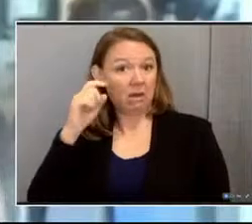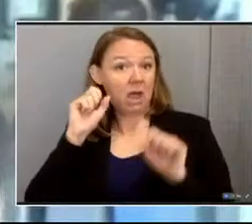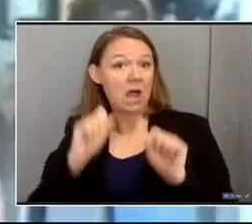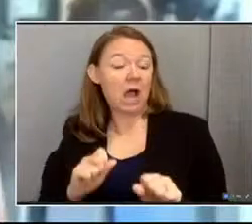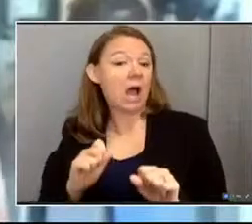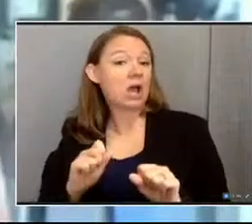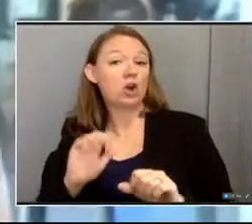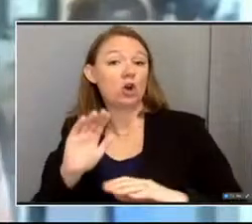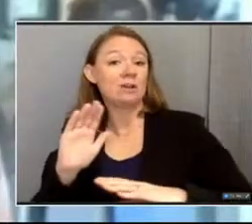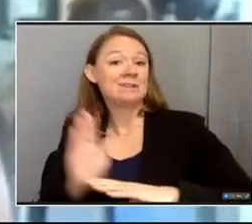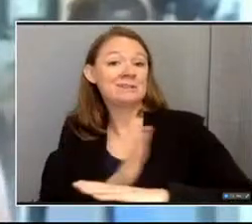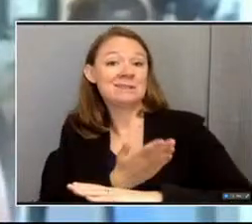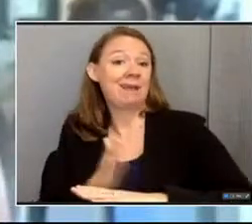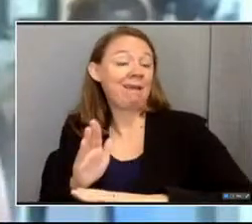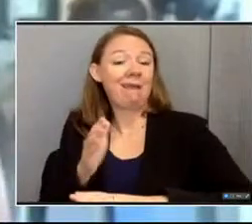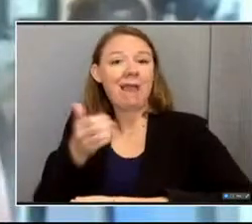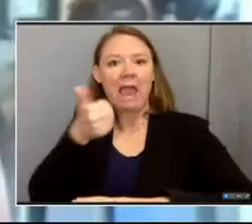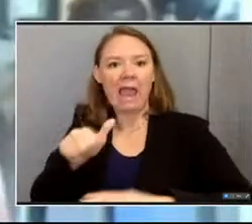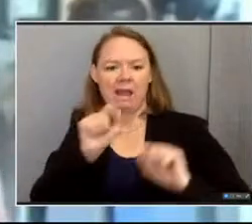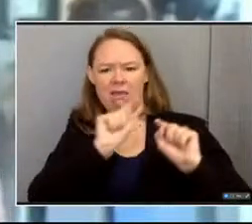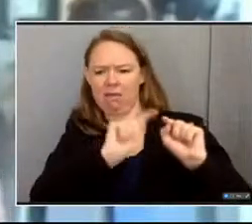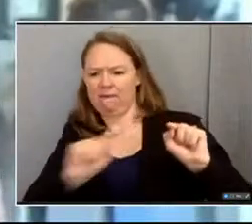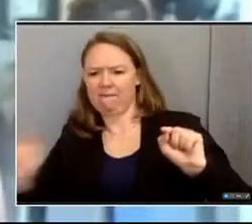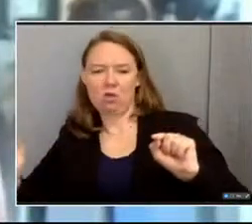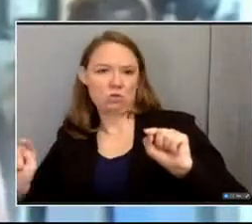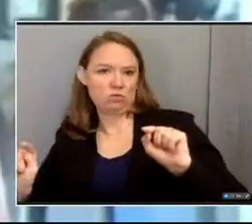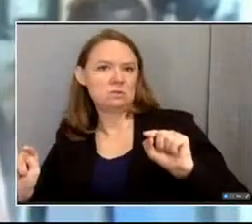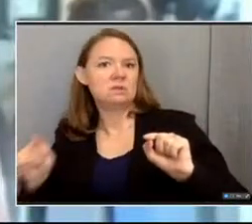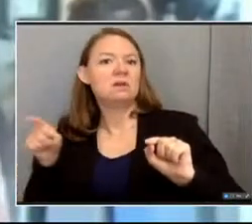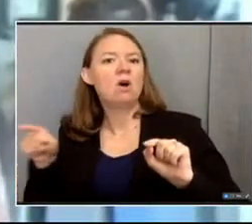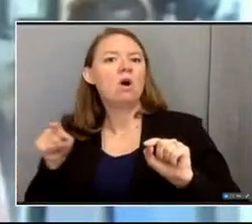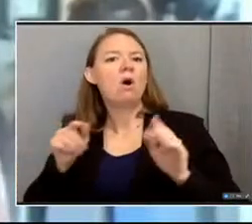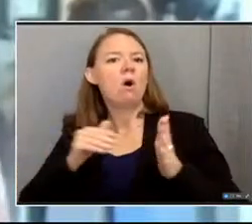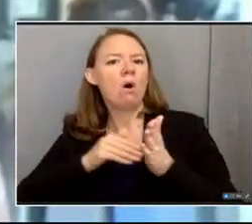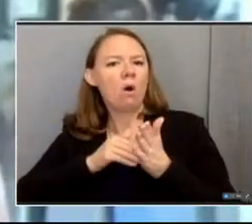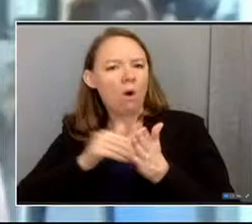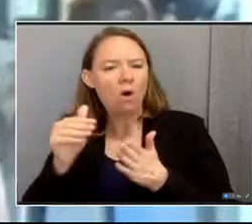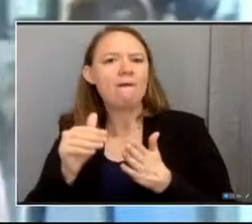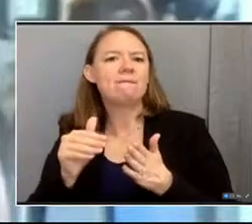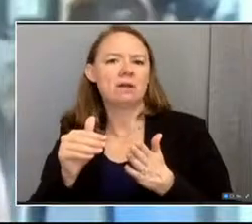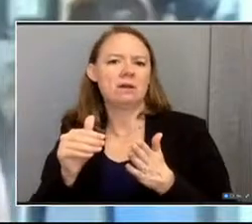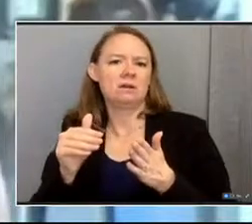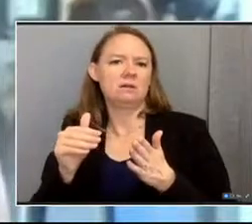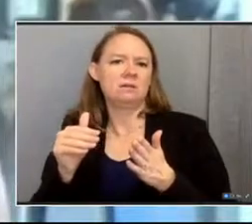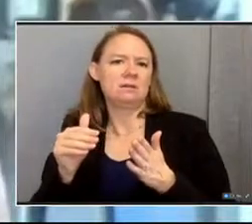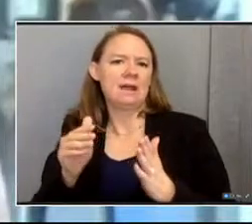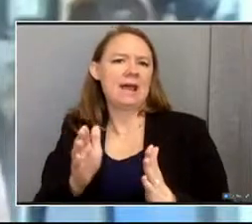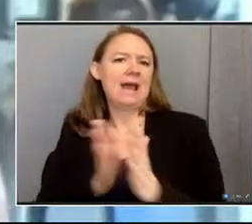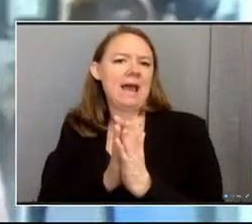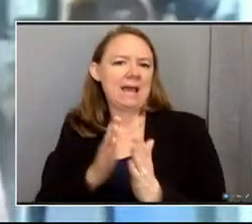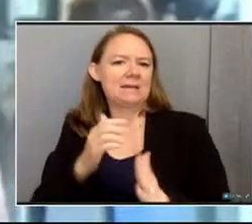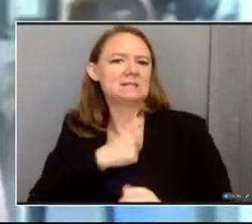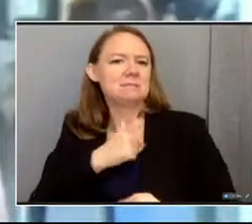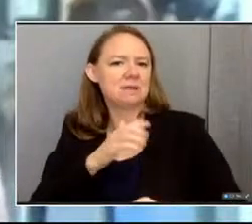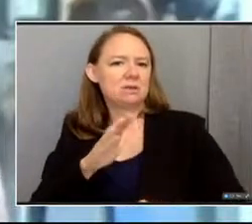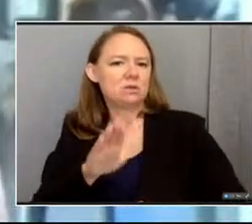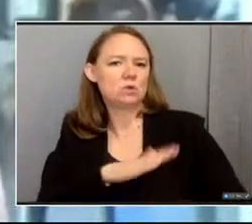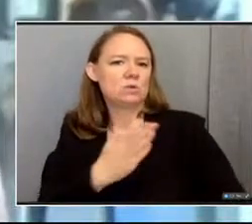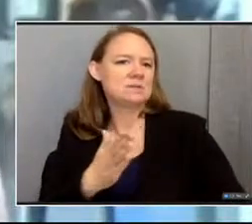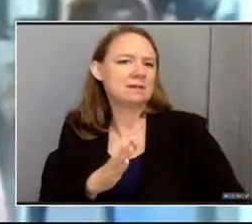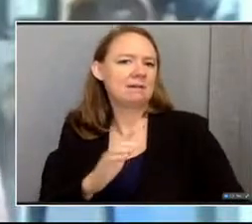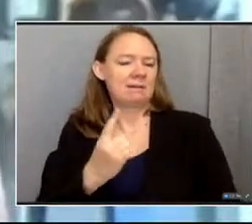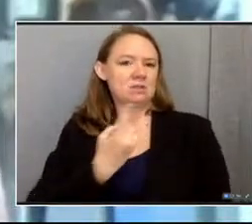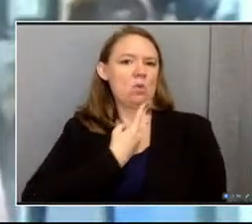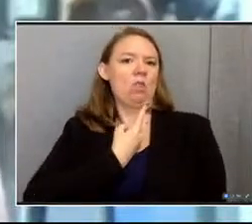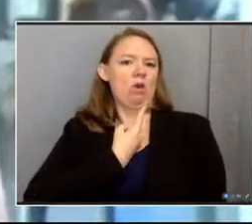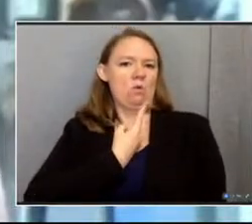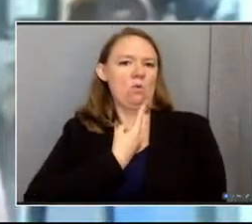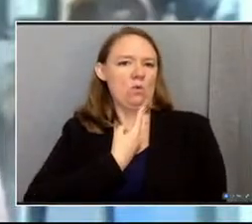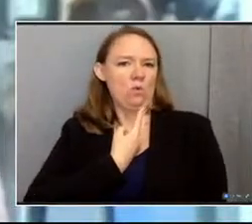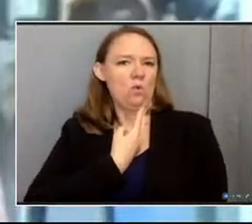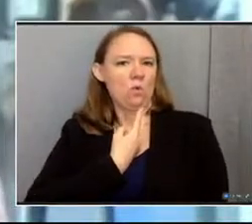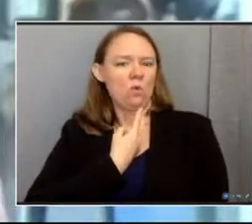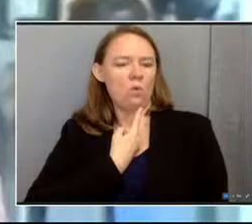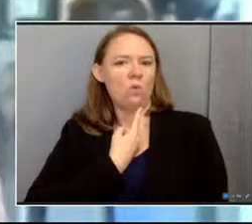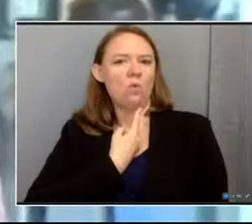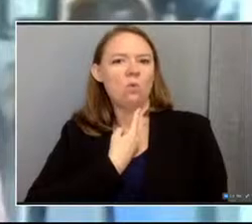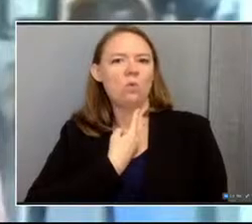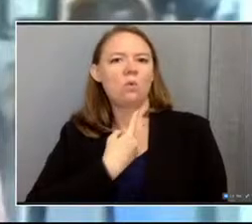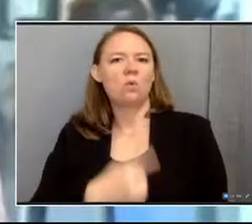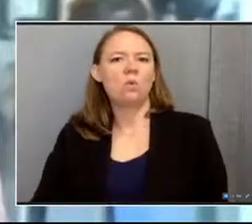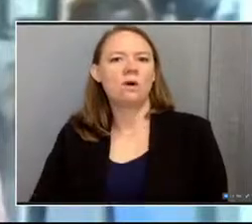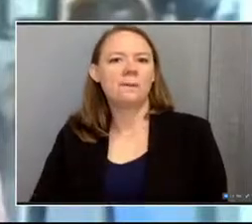would often find opportunity for me to solo in such a capacity singing on the choir with my